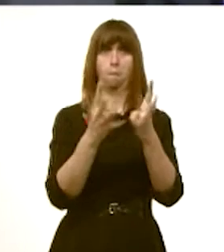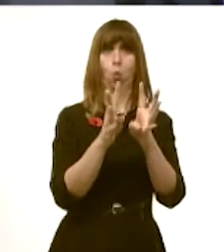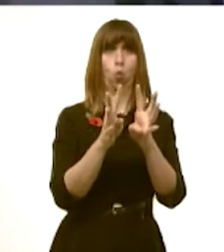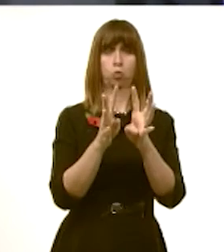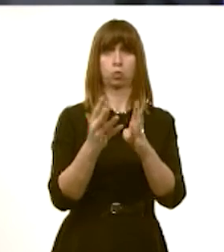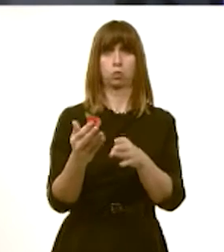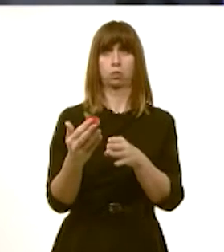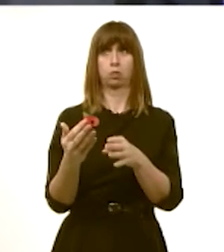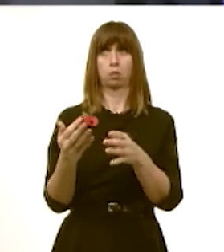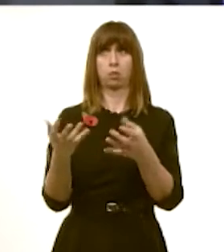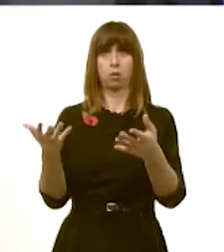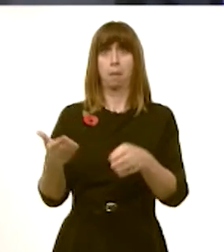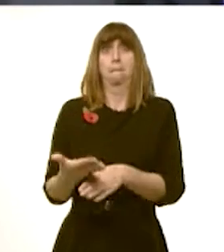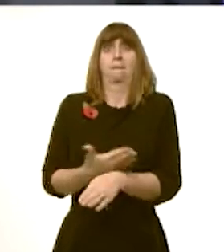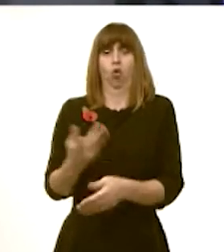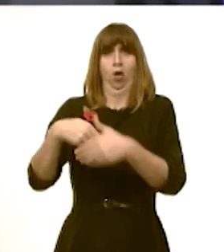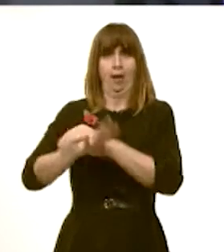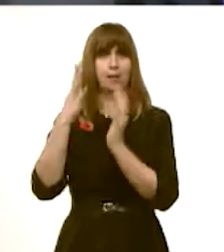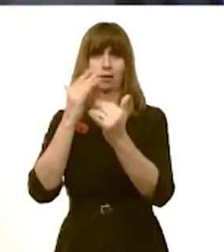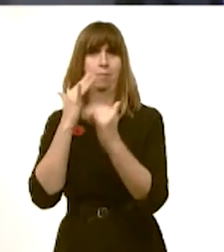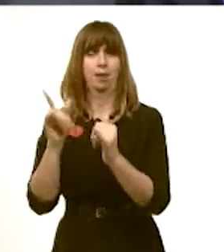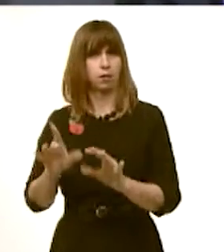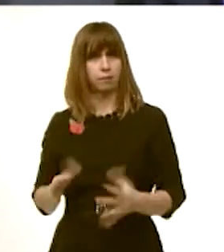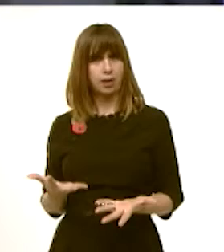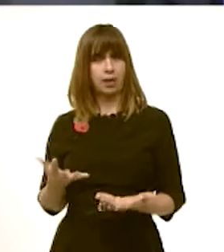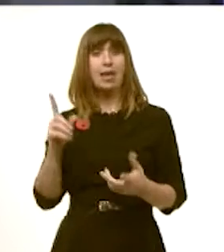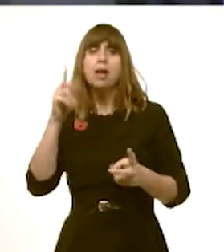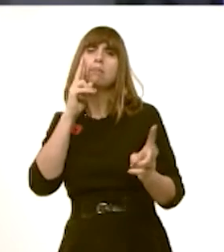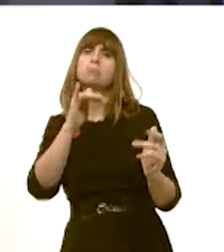undertaking inspections or scoping their work.